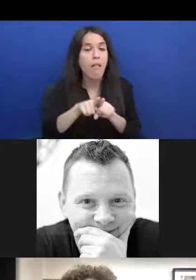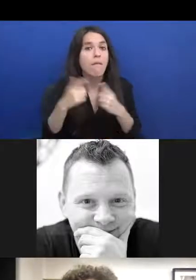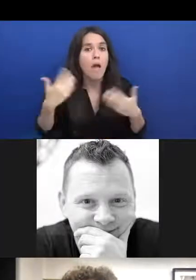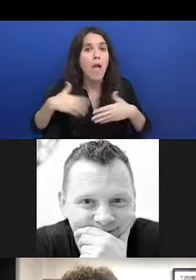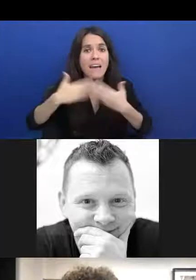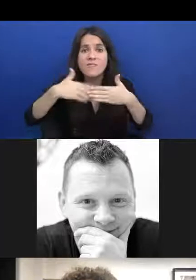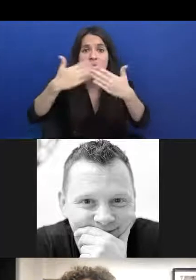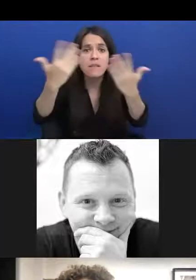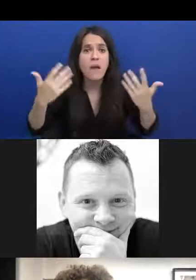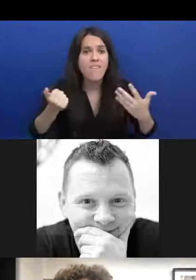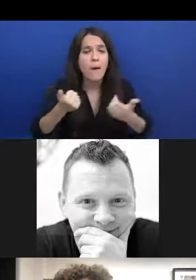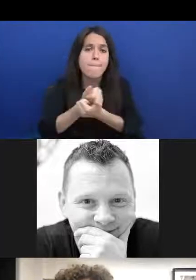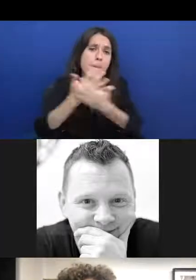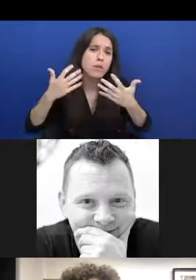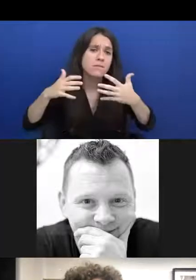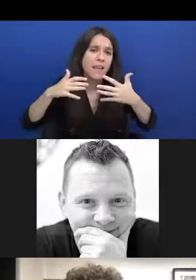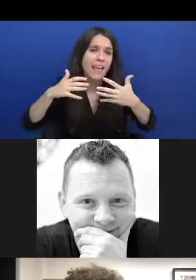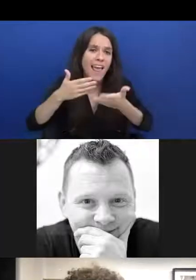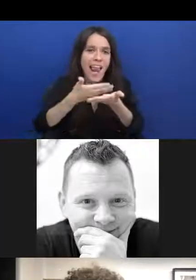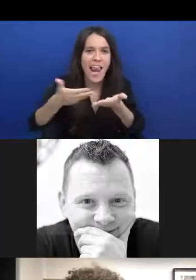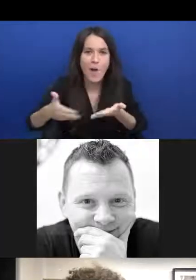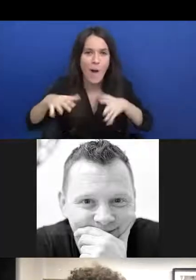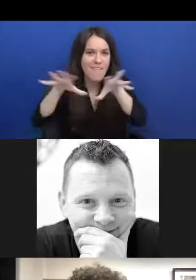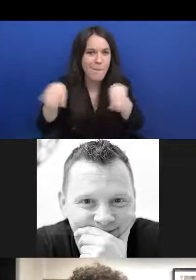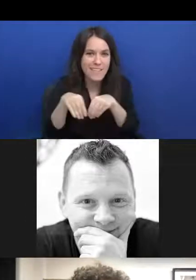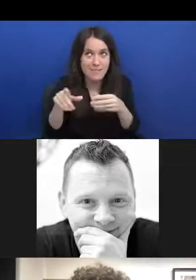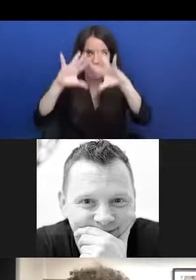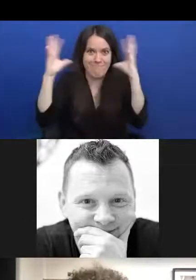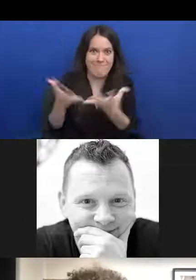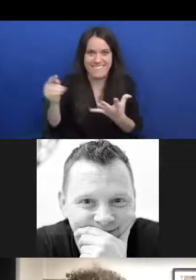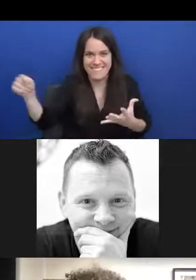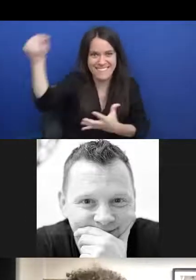families in any part of the world who will speak to one another in this way but other